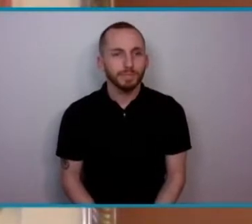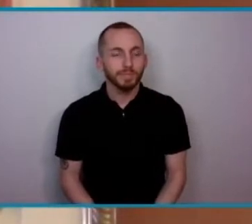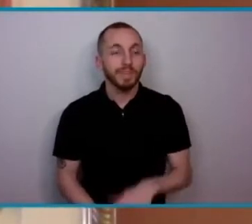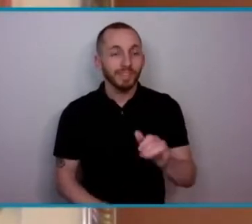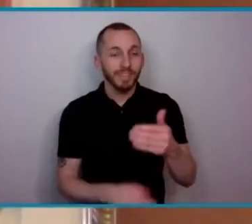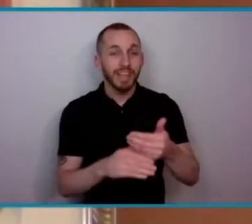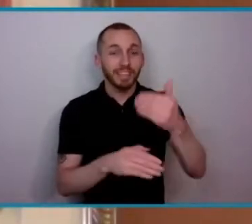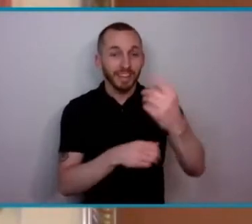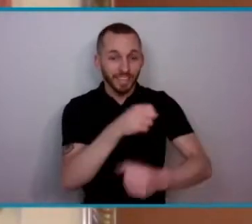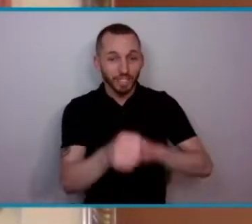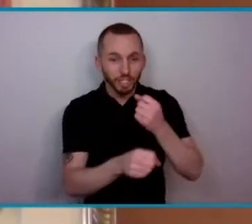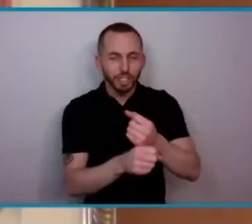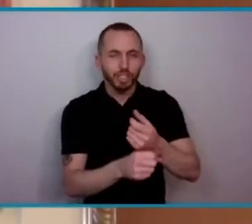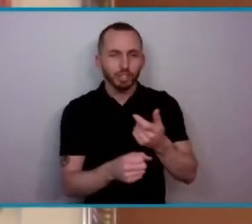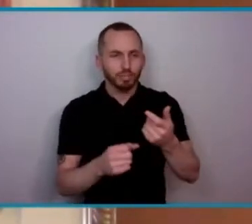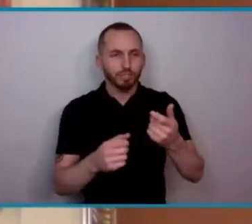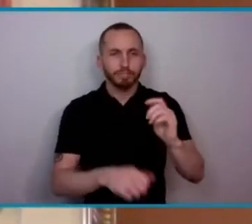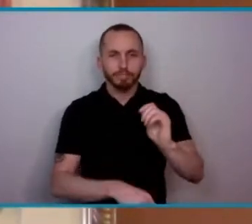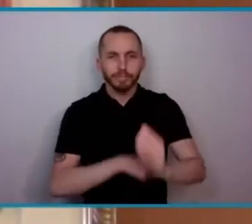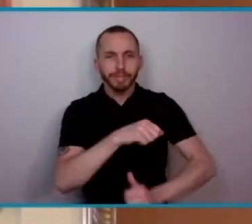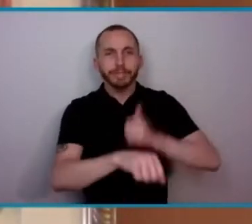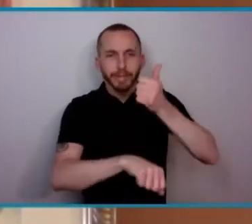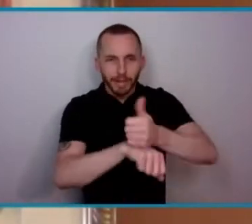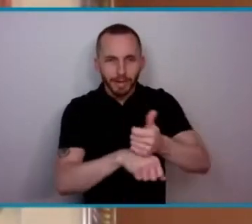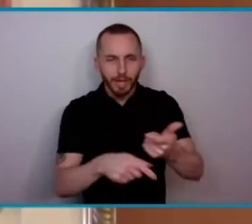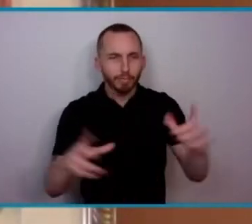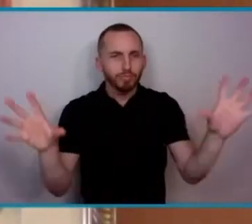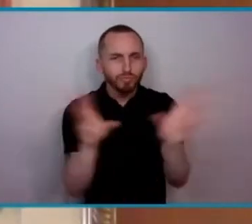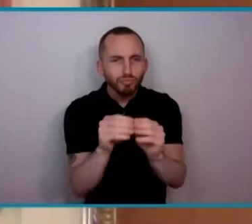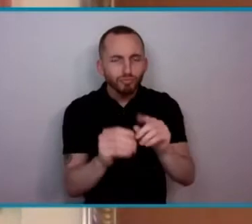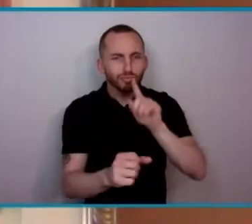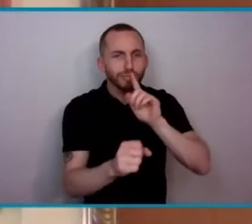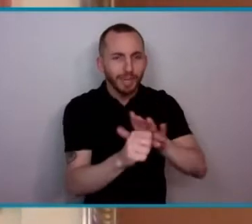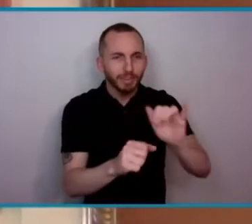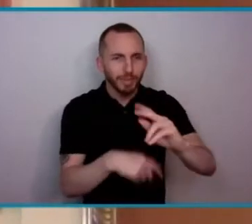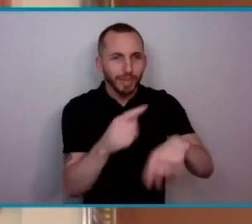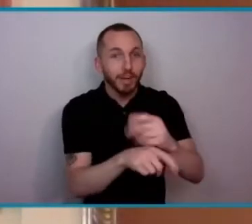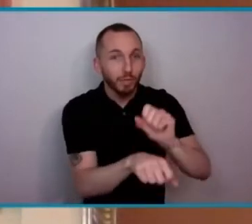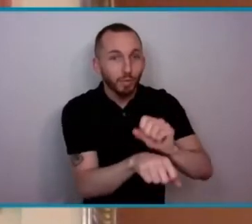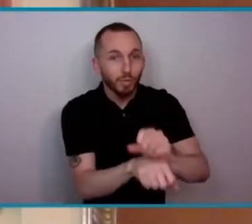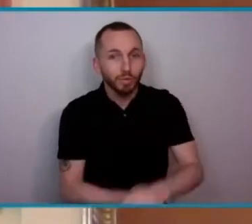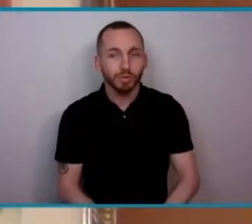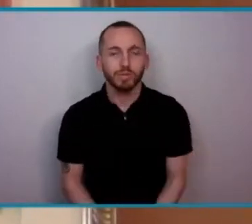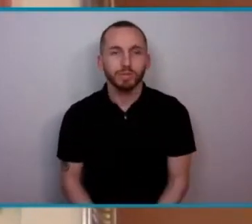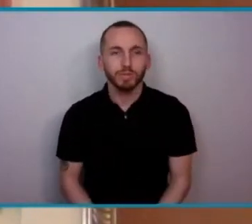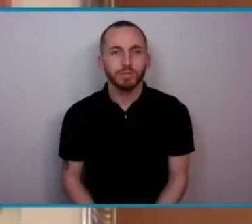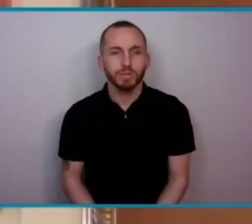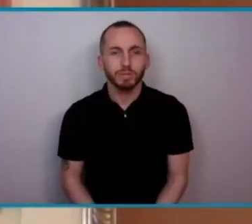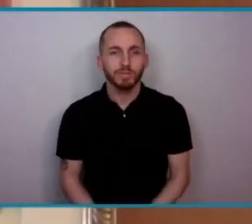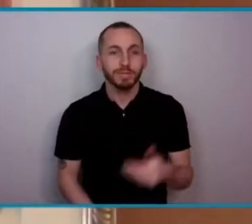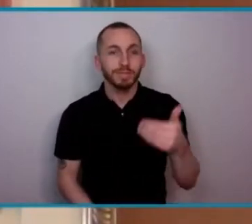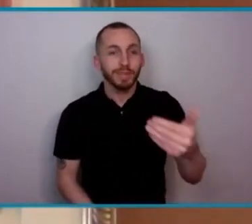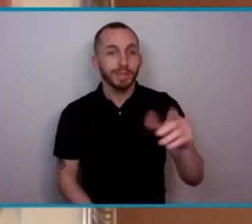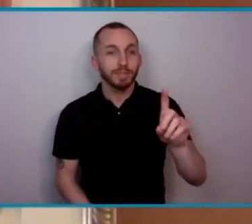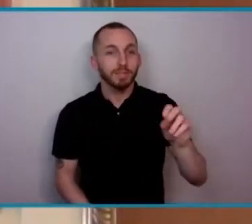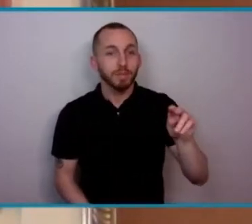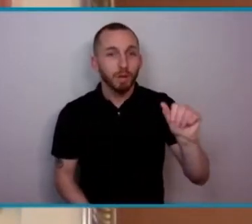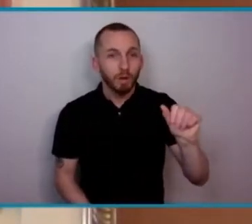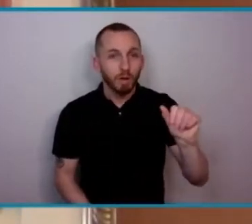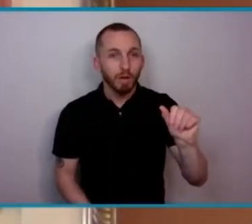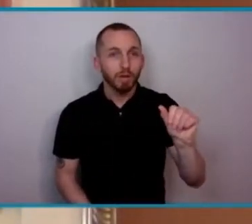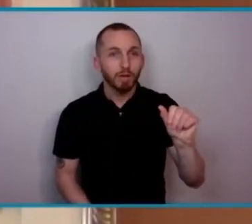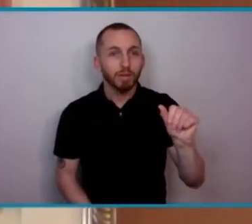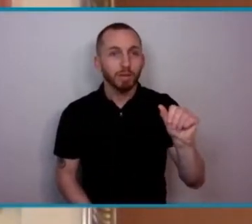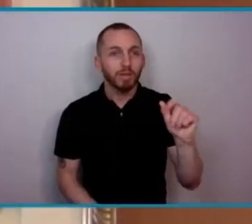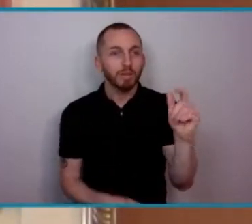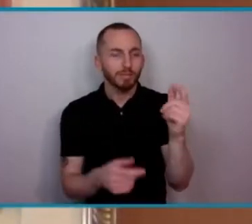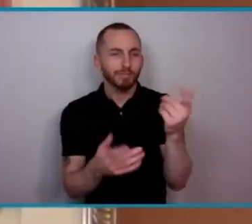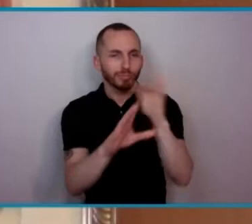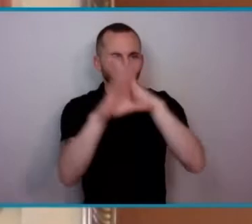The next step was when Donna was the president of the American Arts Therapy Association and